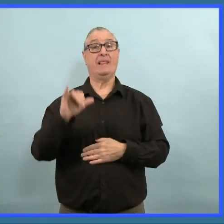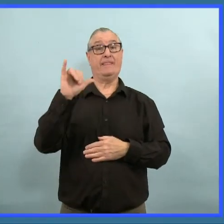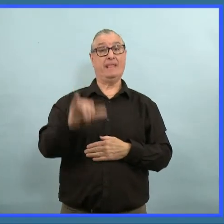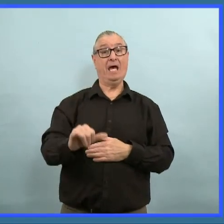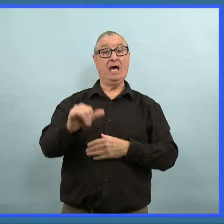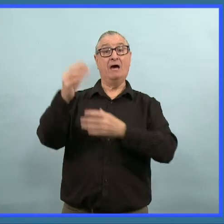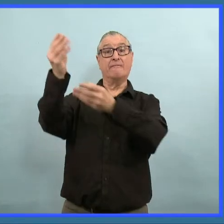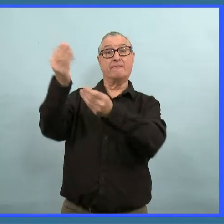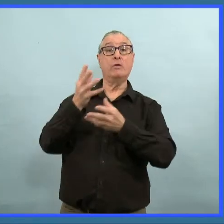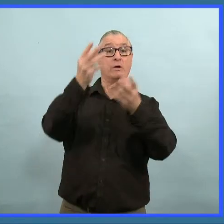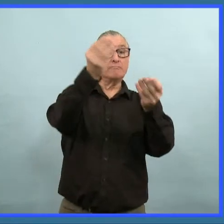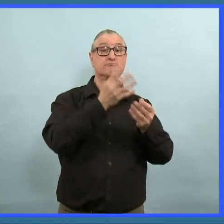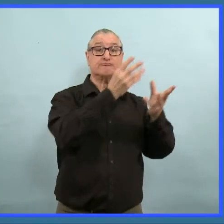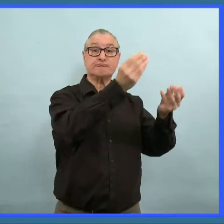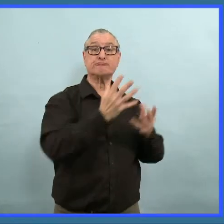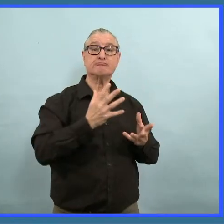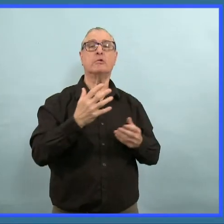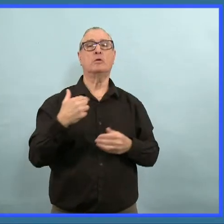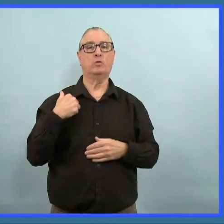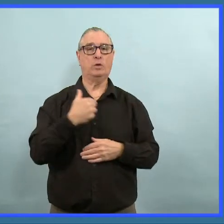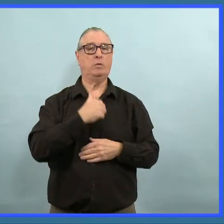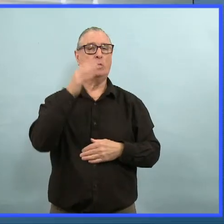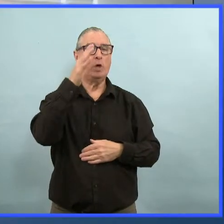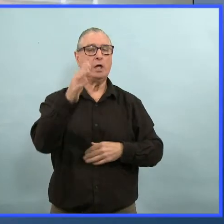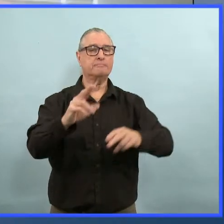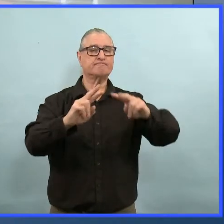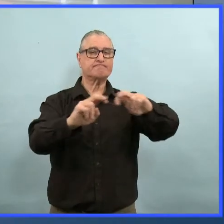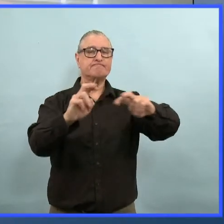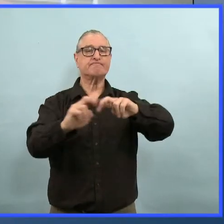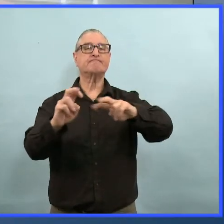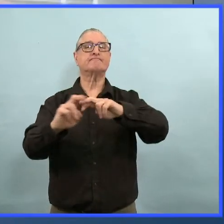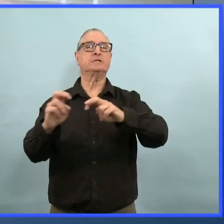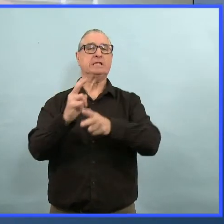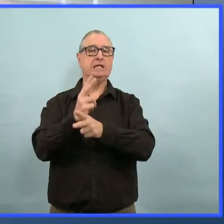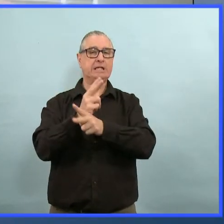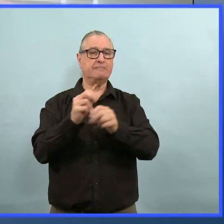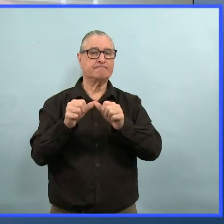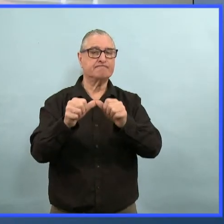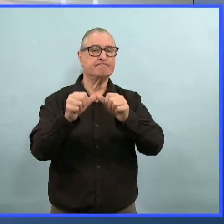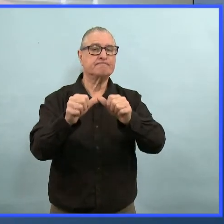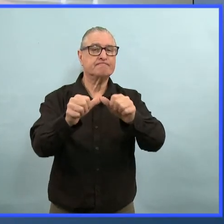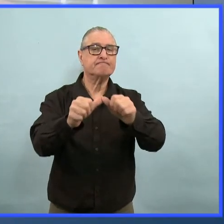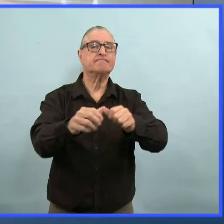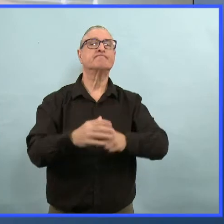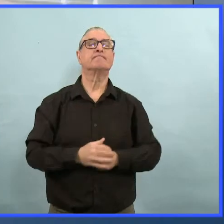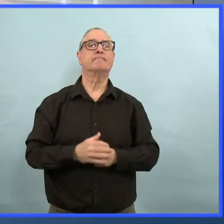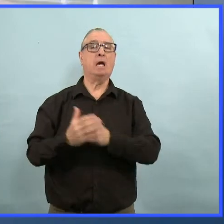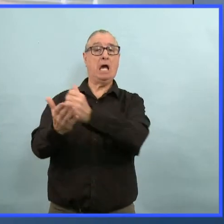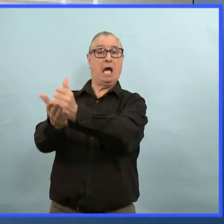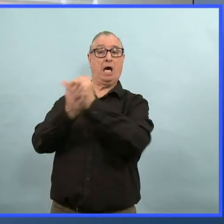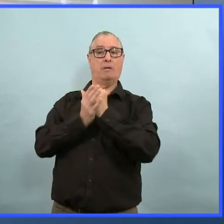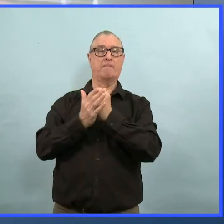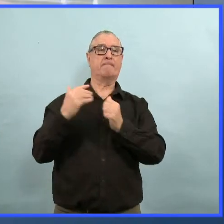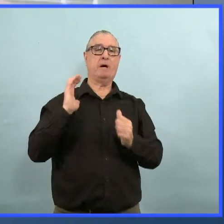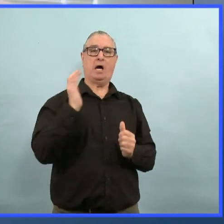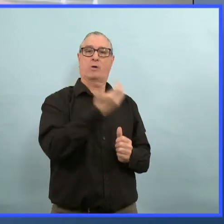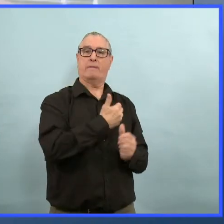very closely giving us that confidence to continue on our plan to loosen restrictions in manitoba